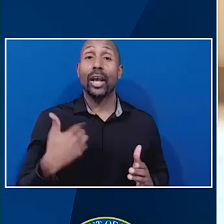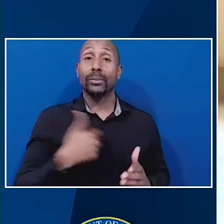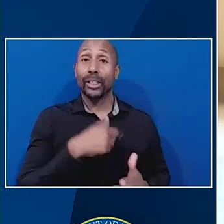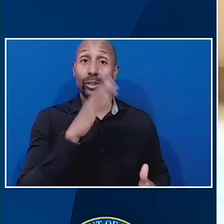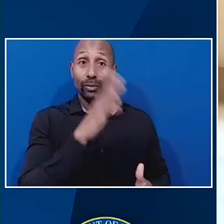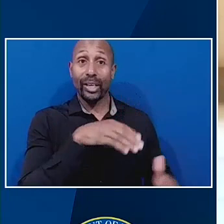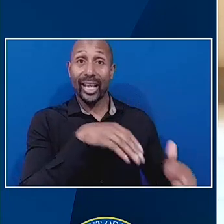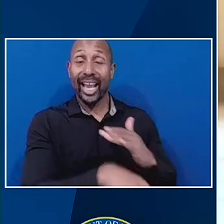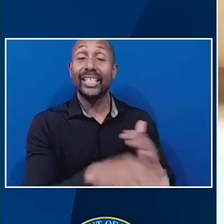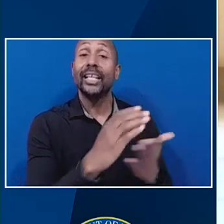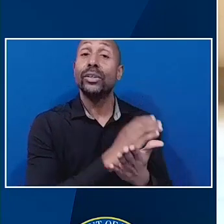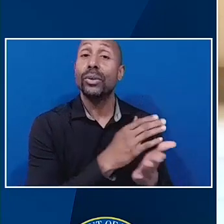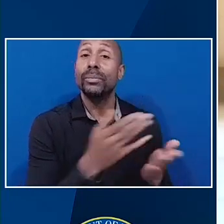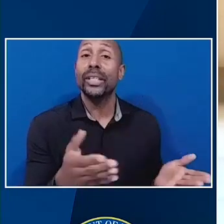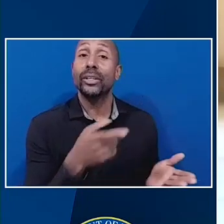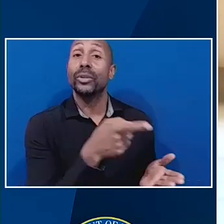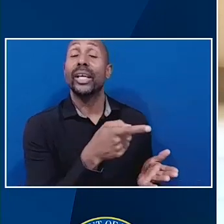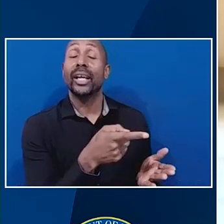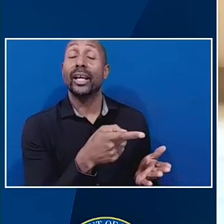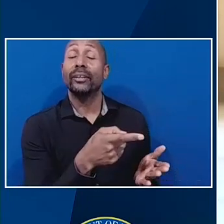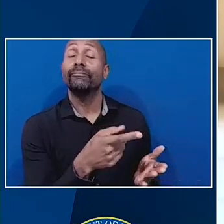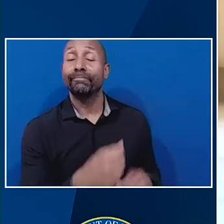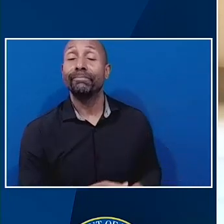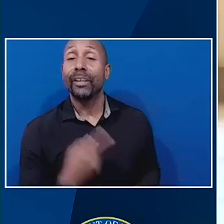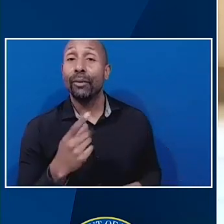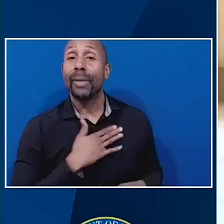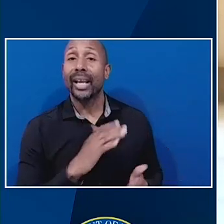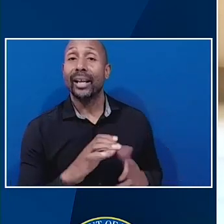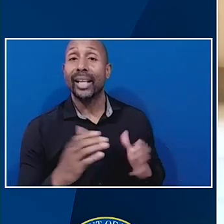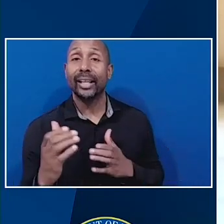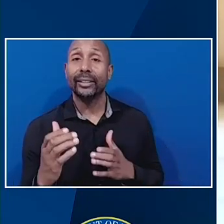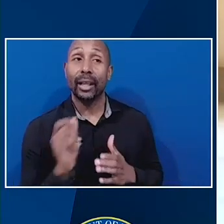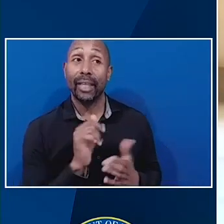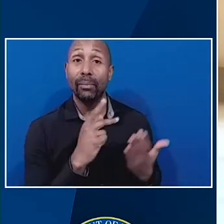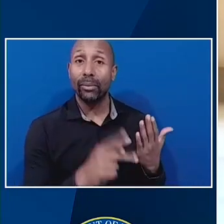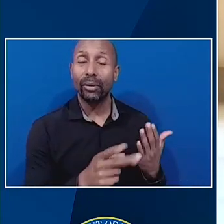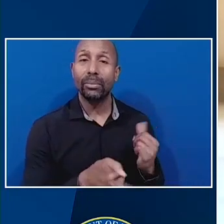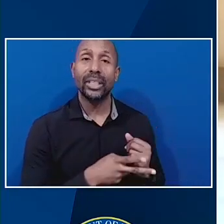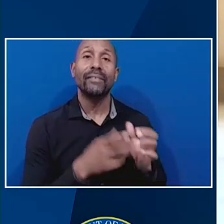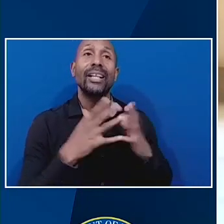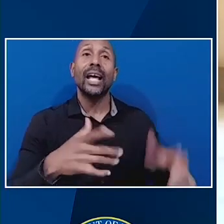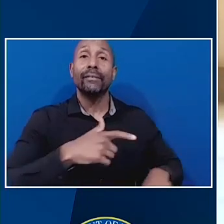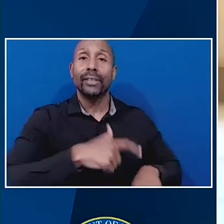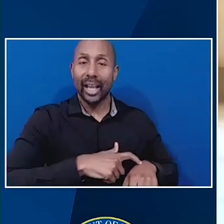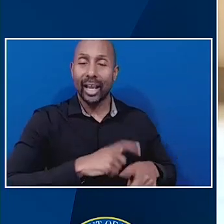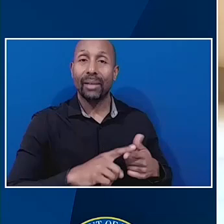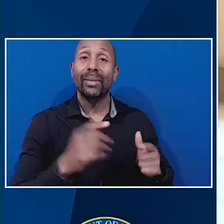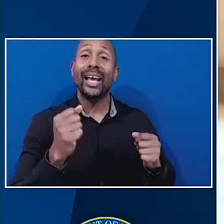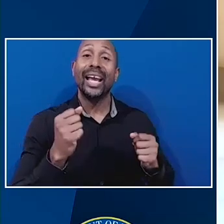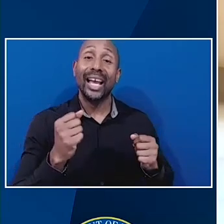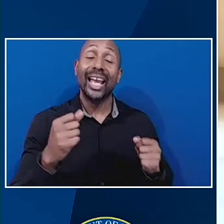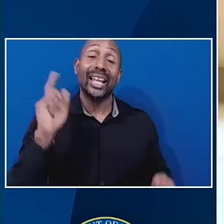materials I need for my classes. This program saves me a lot of time and significantly reduces my stress level at